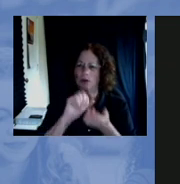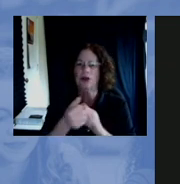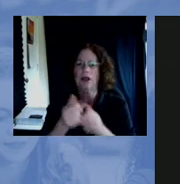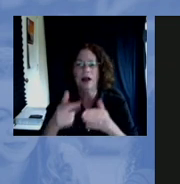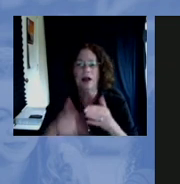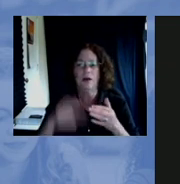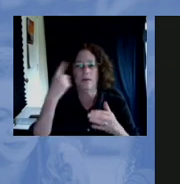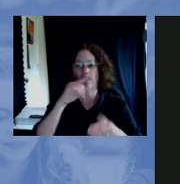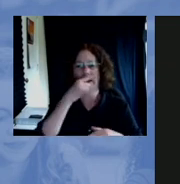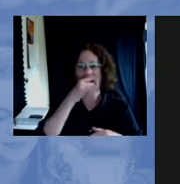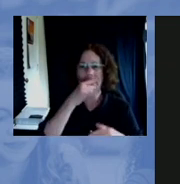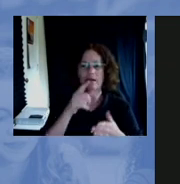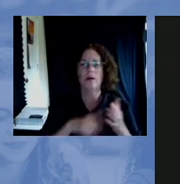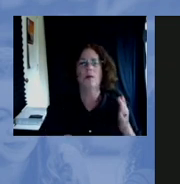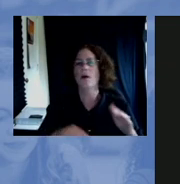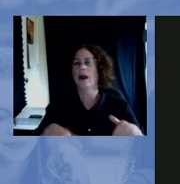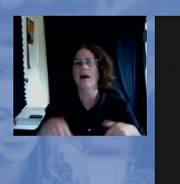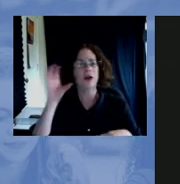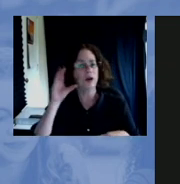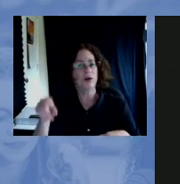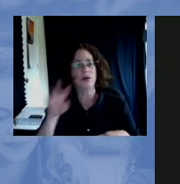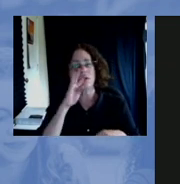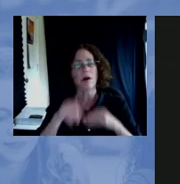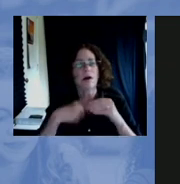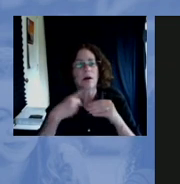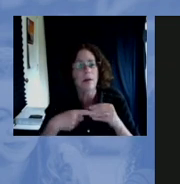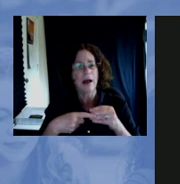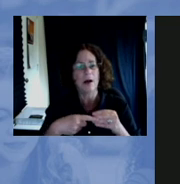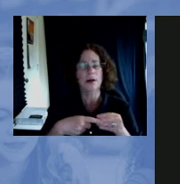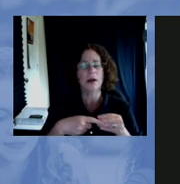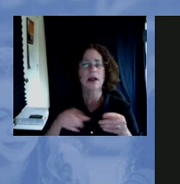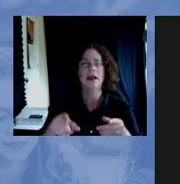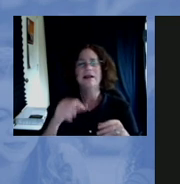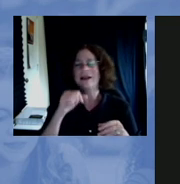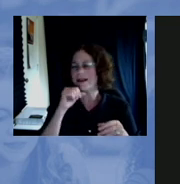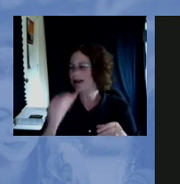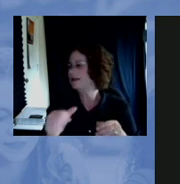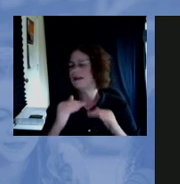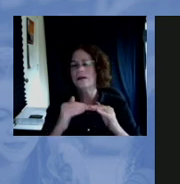WHAT WE HAVEN'T HEARD YOU TALK ABOUT IS INSTABILITY, POLITICAL DISTRACTIONS, SUPERINTENDENT, YOU'RE